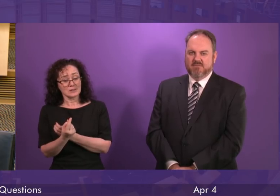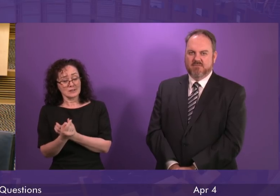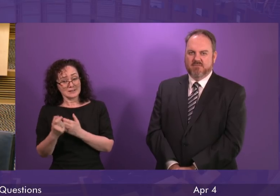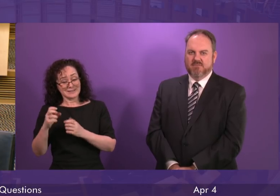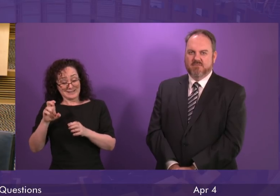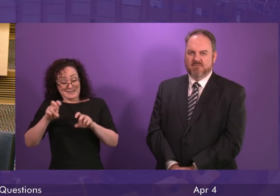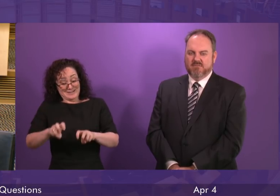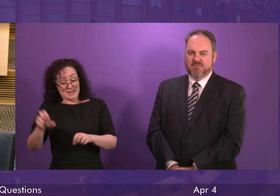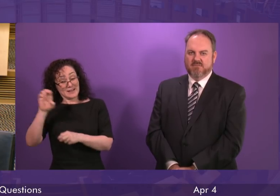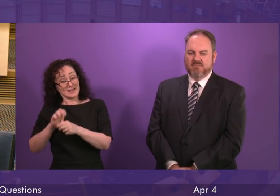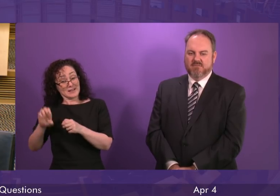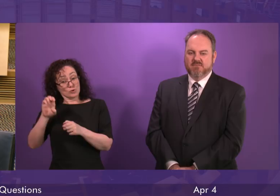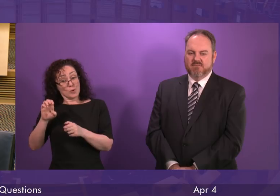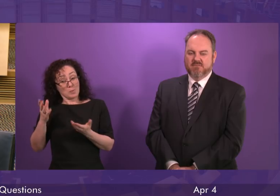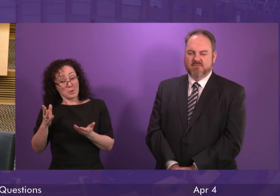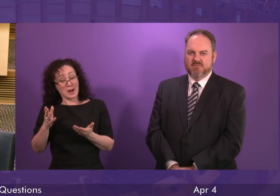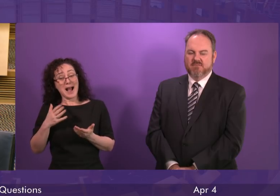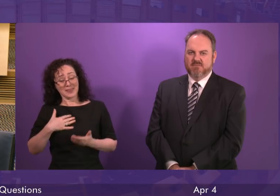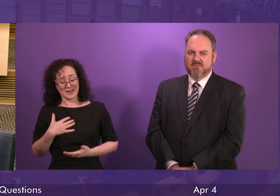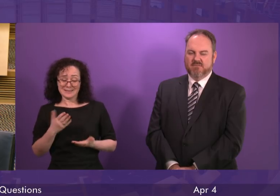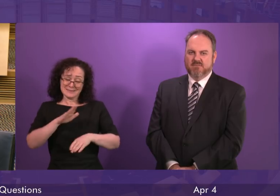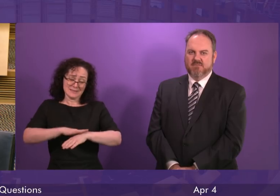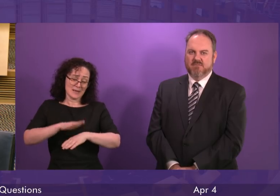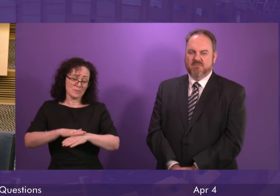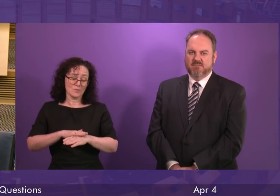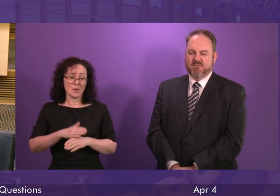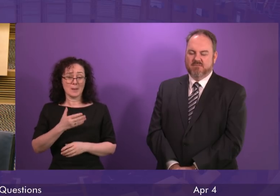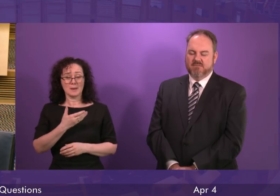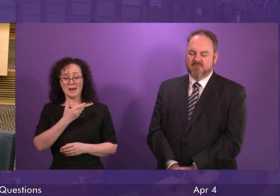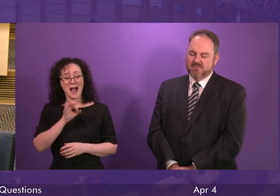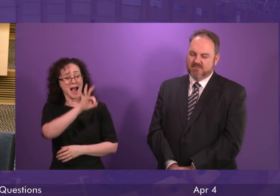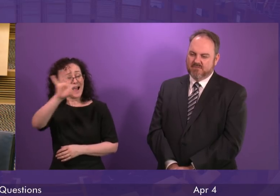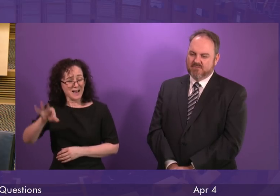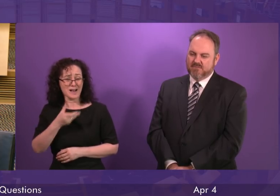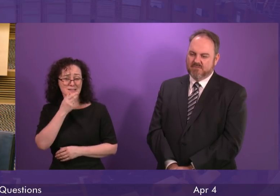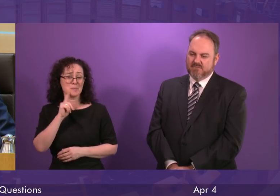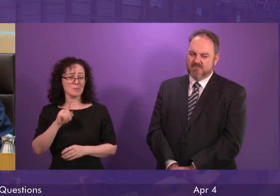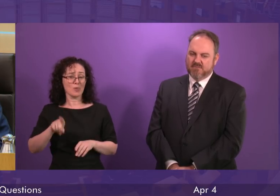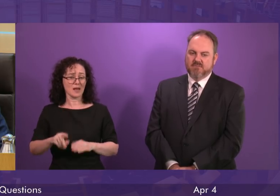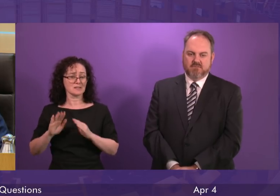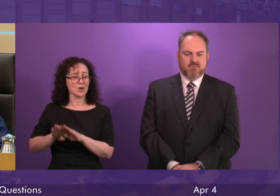to put the issue back to the people. I think that that is the right thing to do now; indeed, I think that it is the most democratic thing to do now.